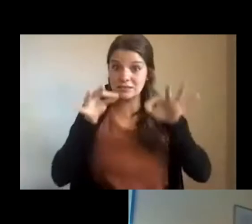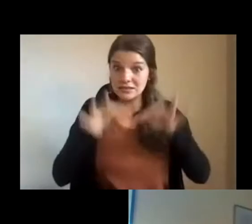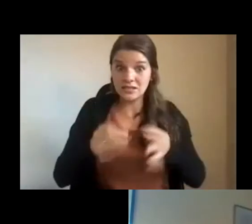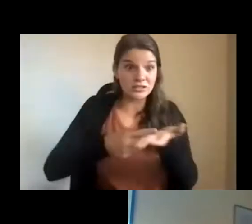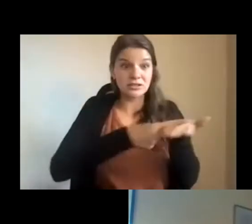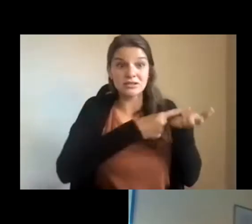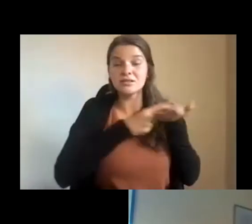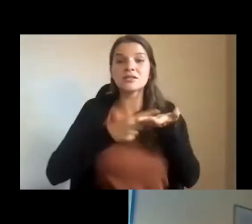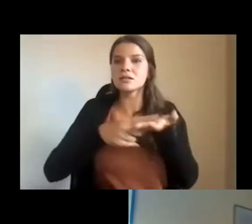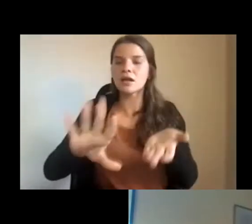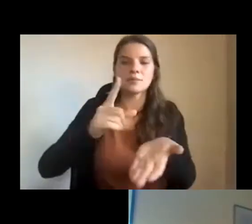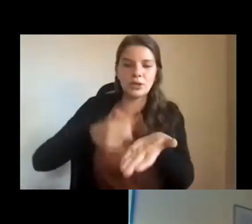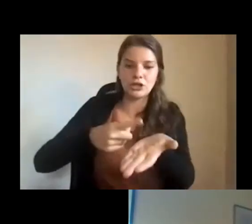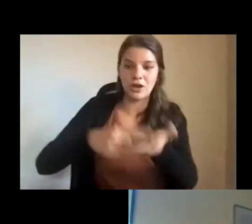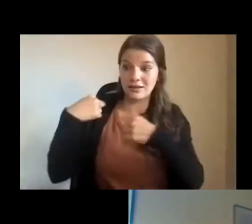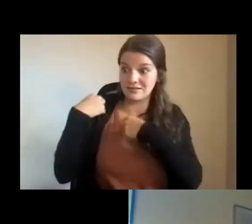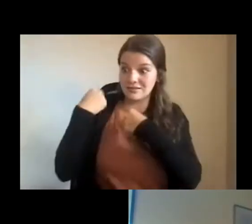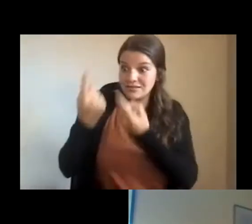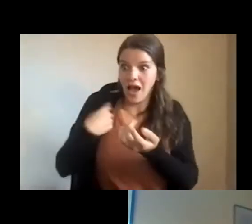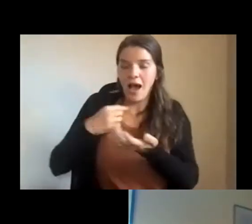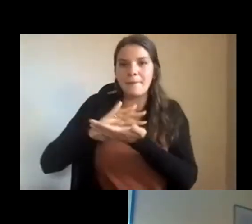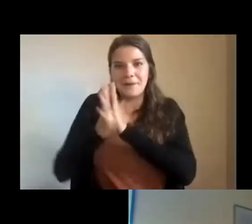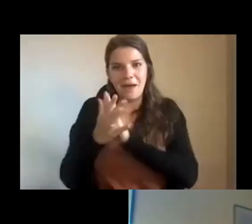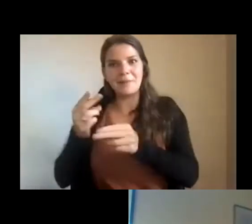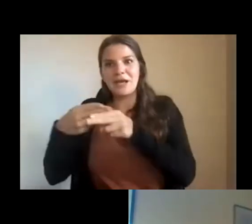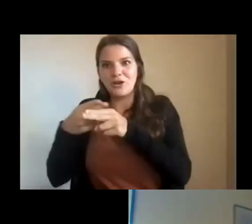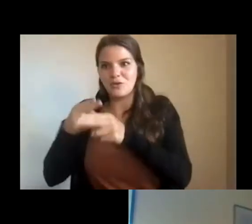since the day I started his interim Provost. That this has been something that we've been